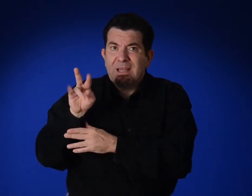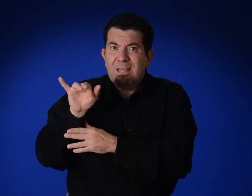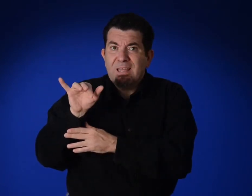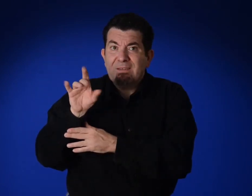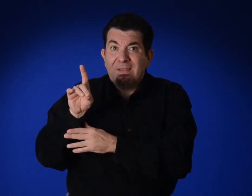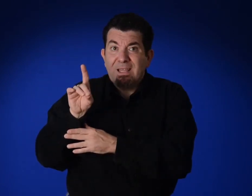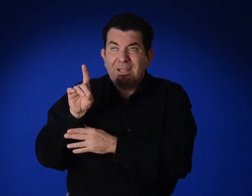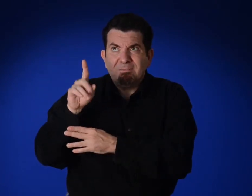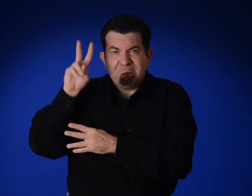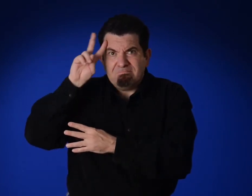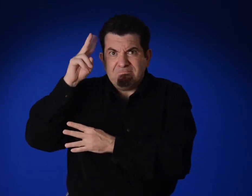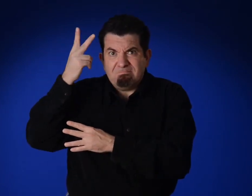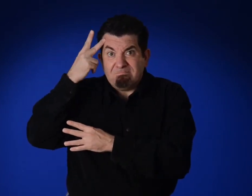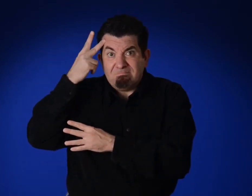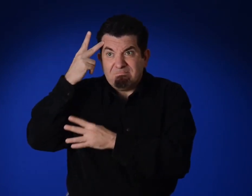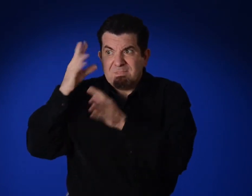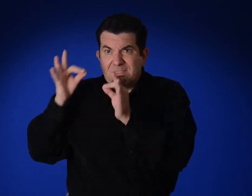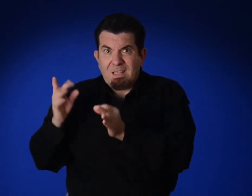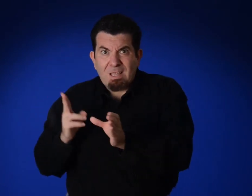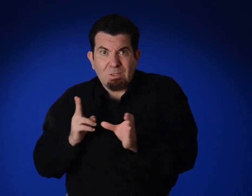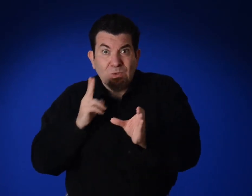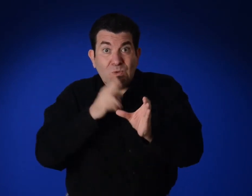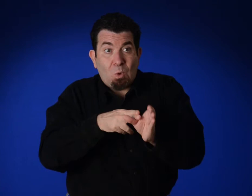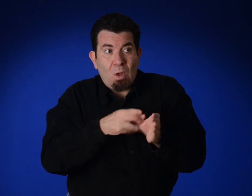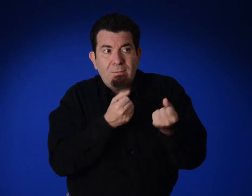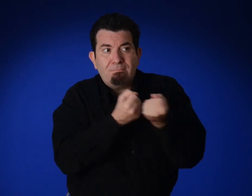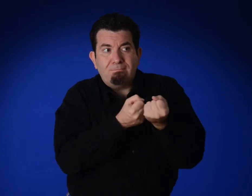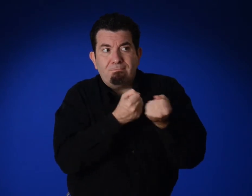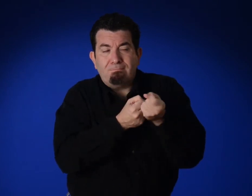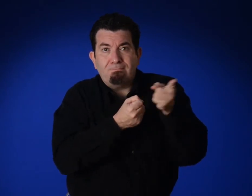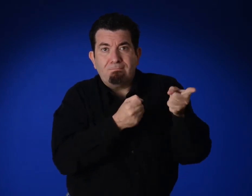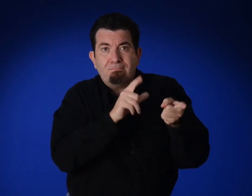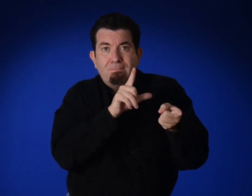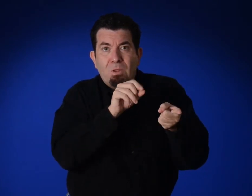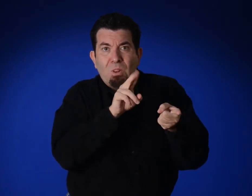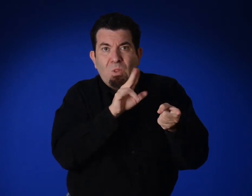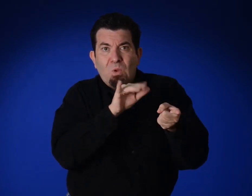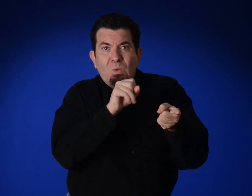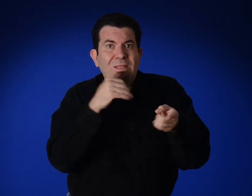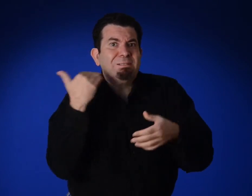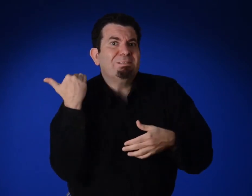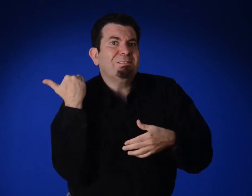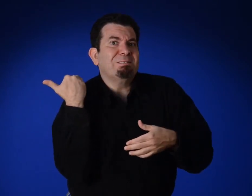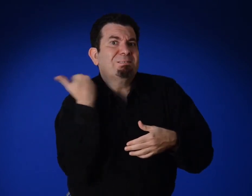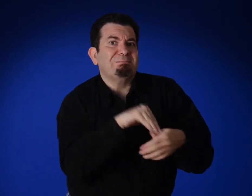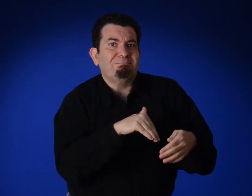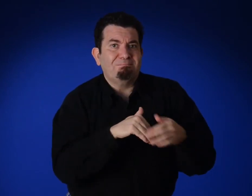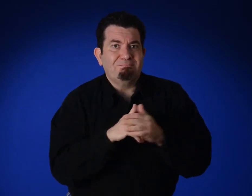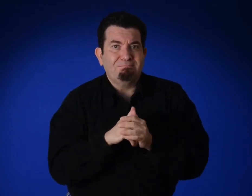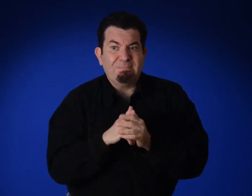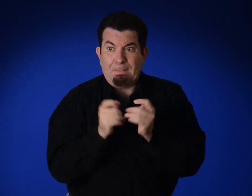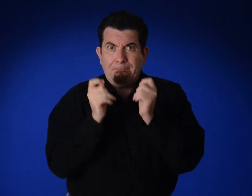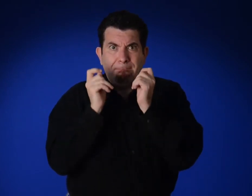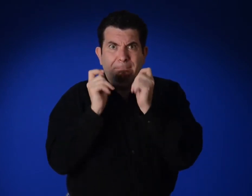David decided to fight with the side calling for the King’s beheading.